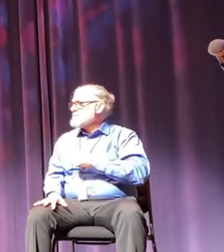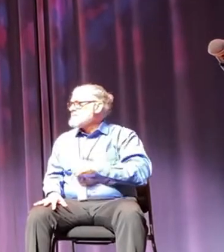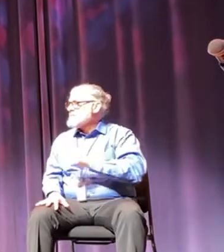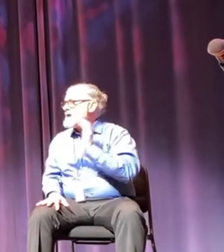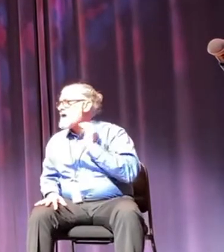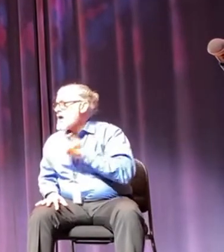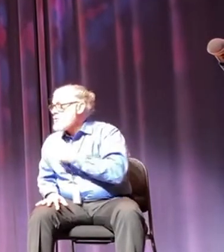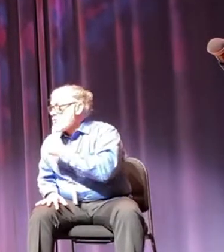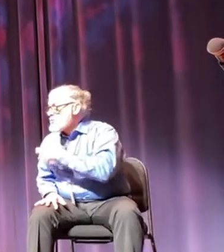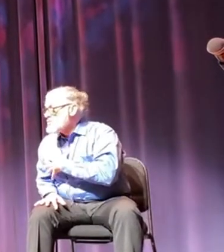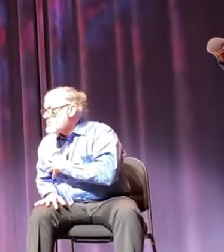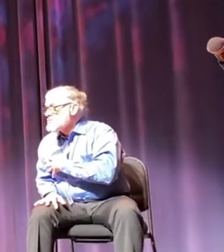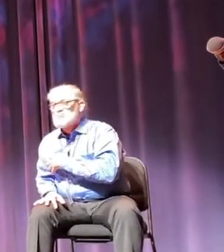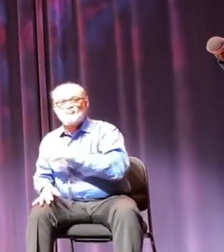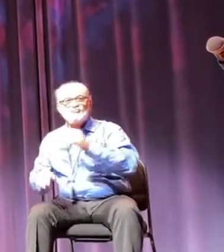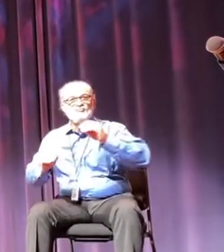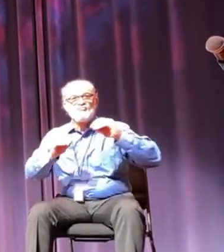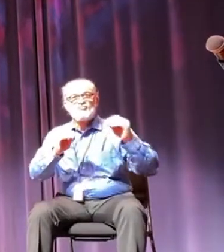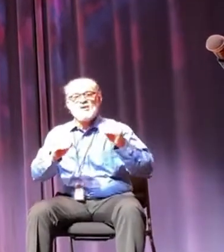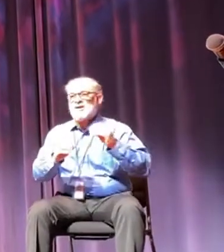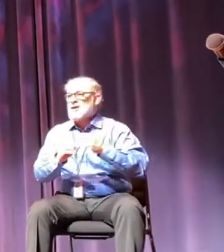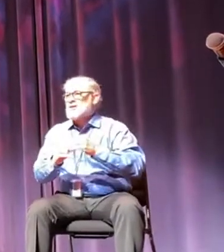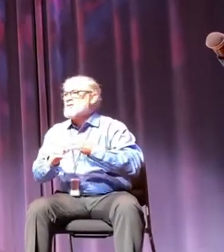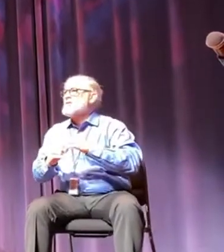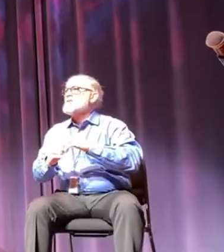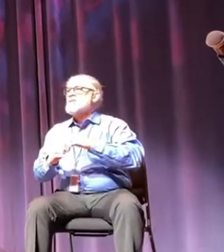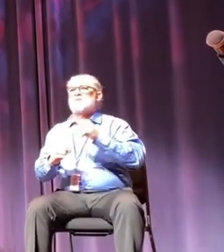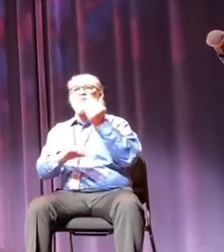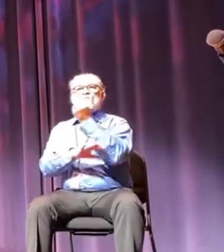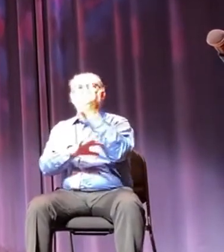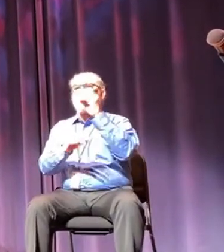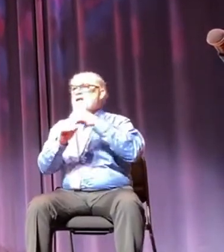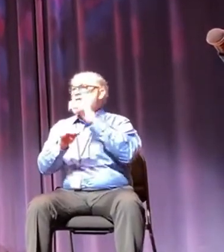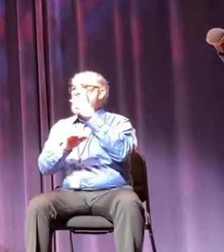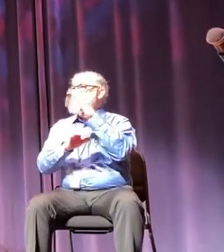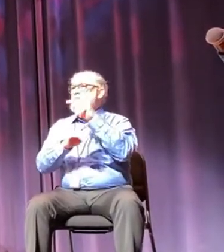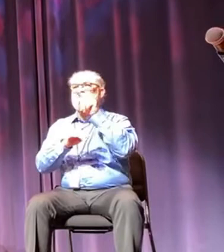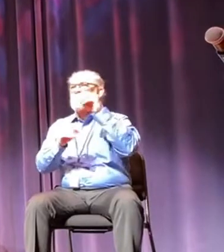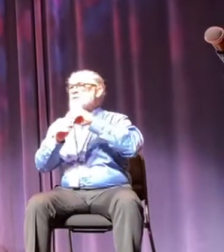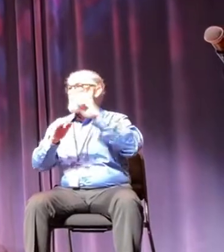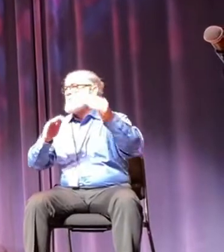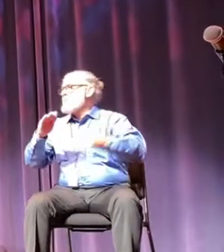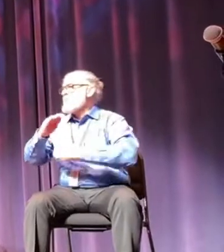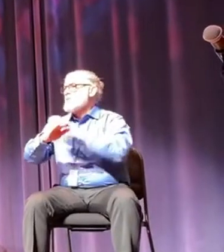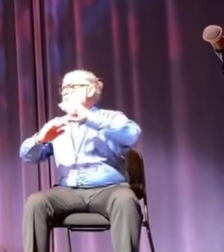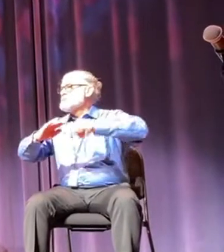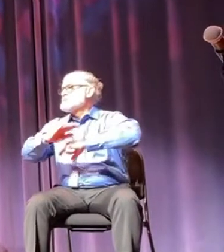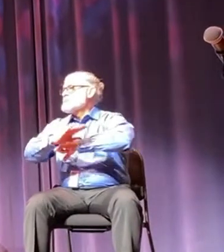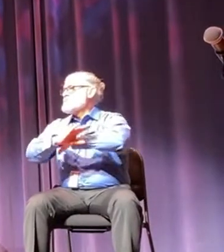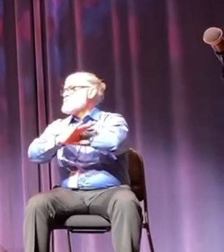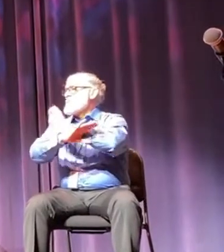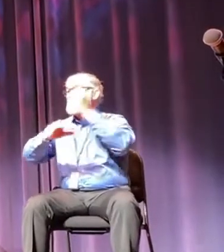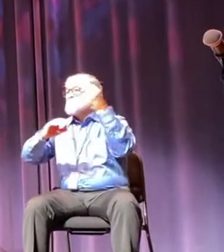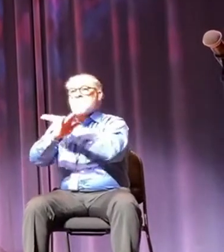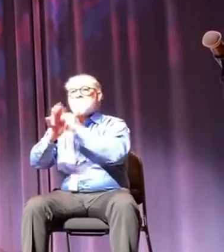Our woman trained in dew kissed forests at dawn. Ricocheted with shadow of dark bark,